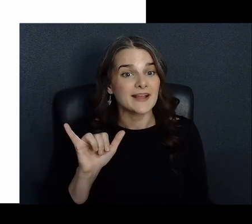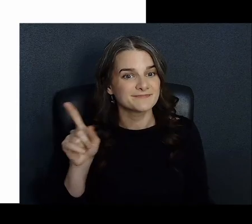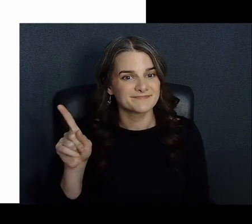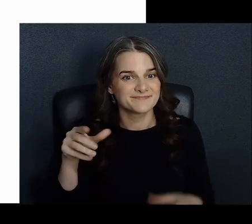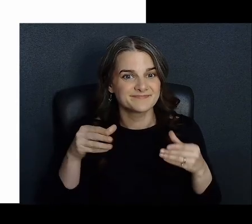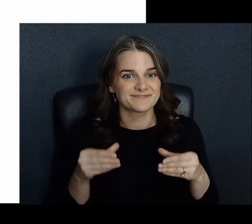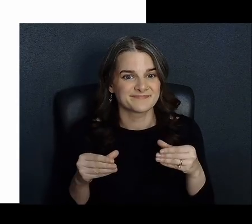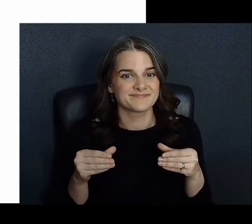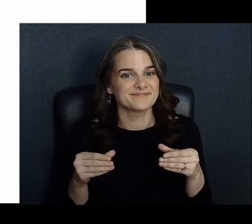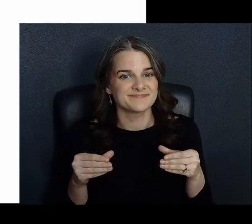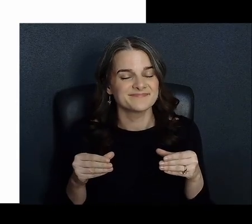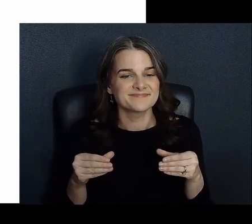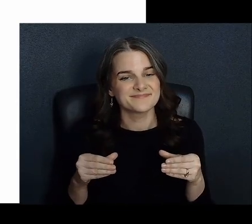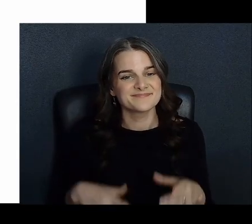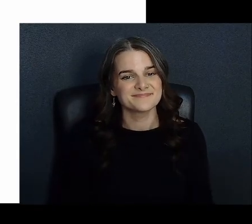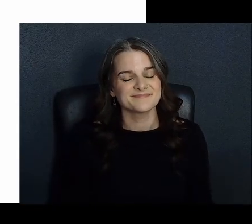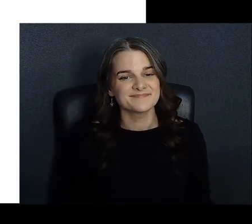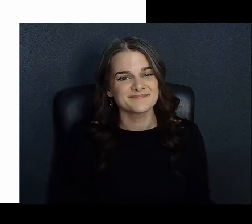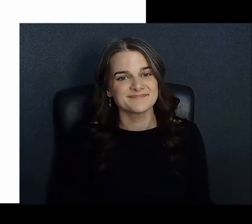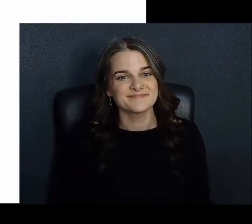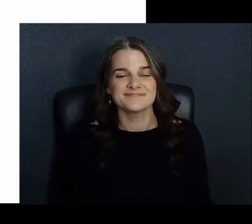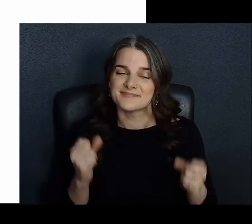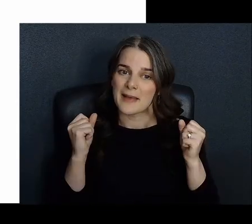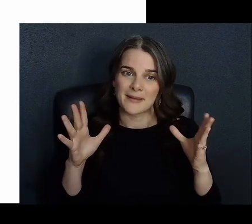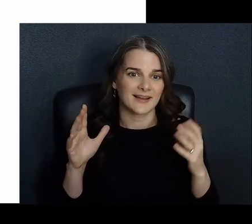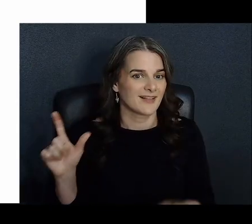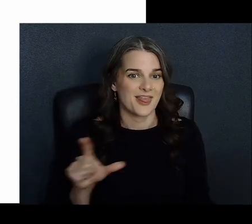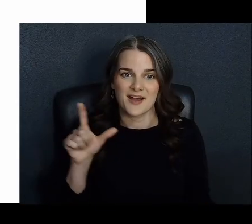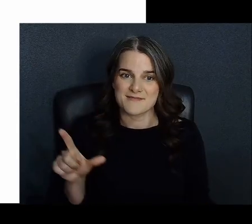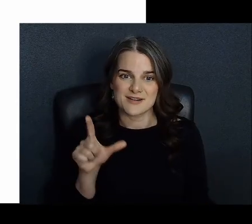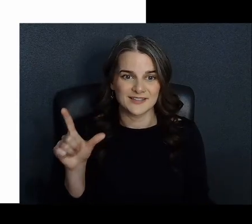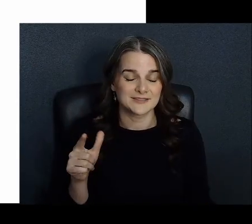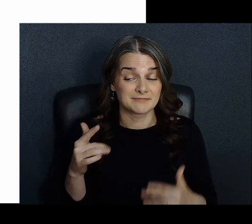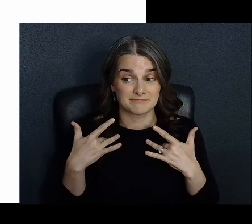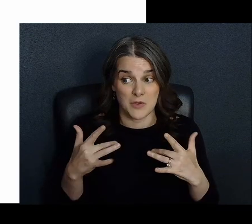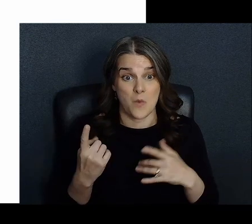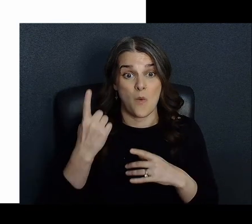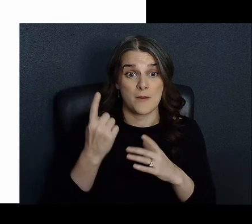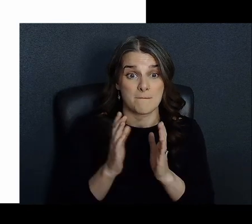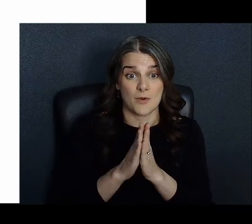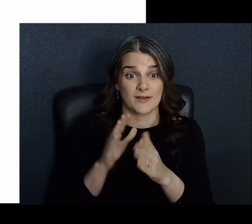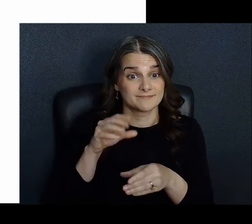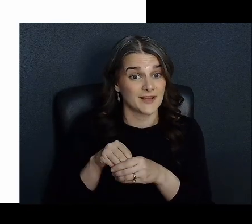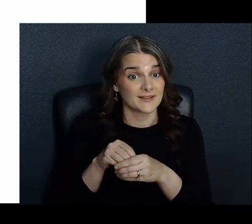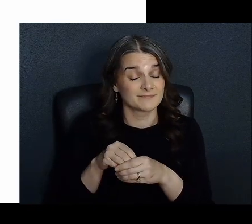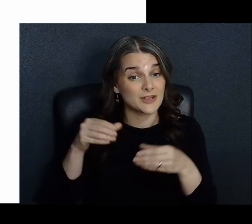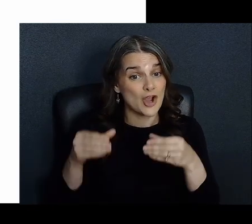And a lot of the libraries go typically would be one book on the cartridge. But you can also request multiple books